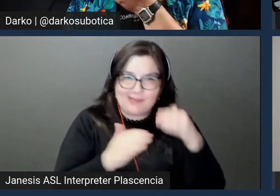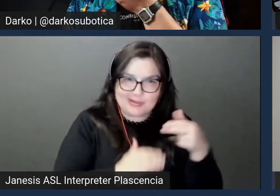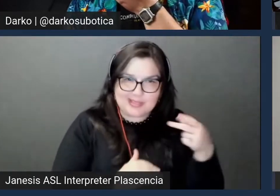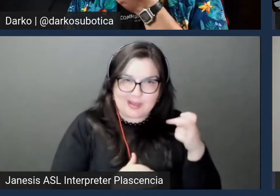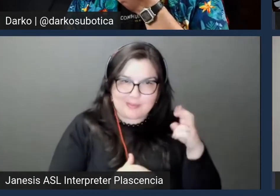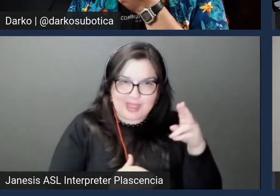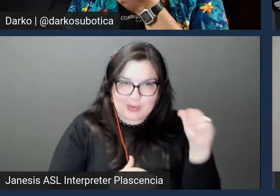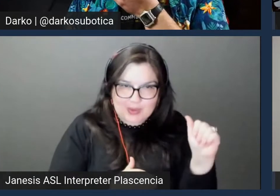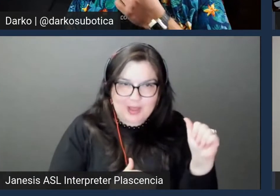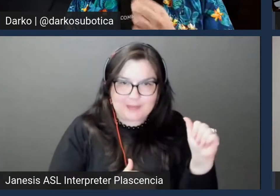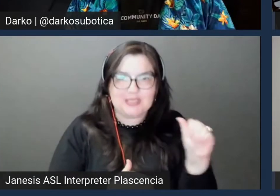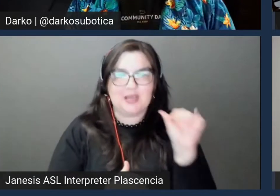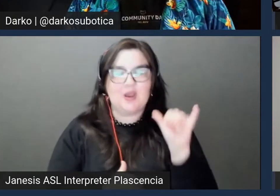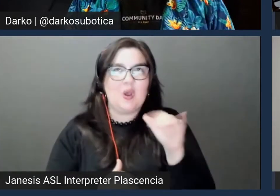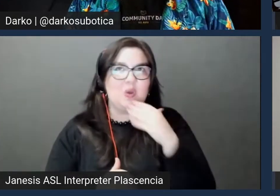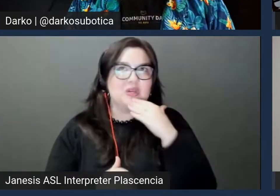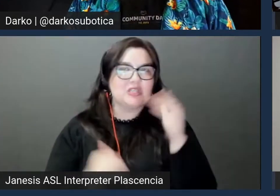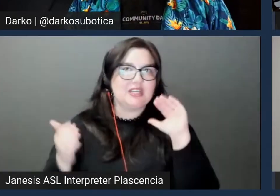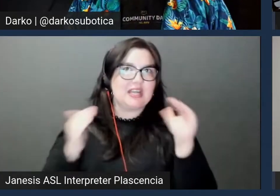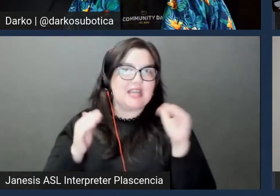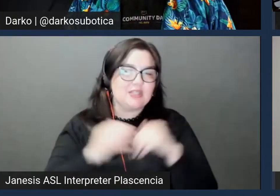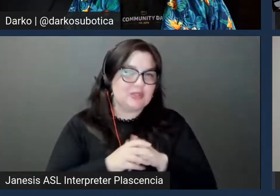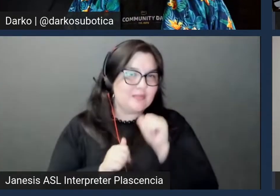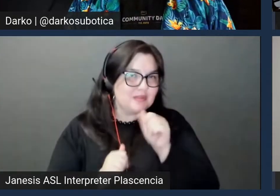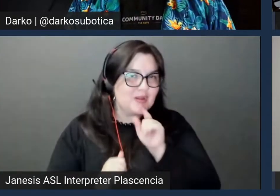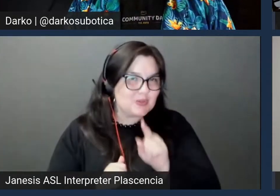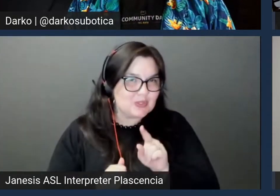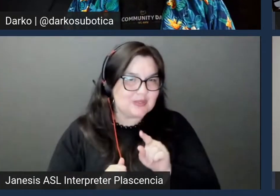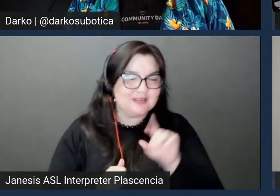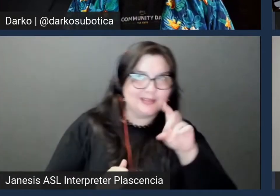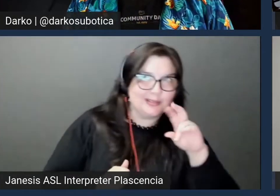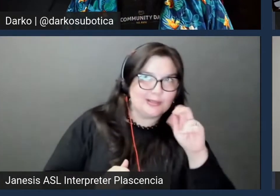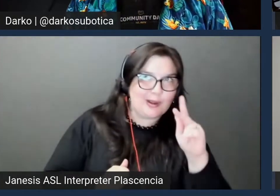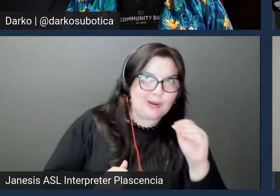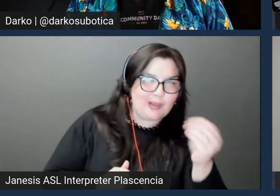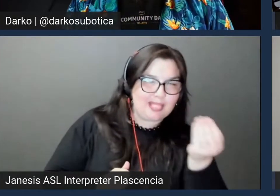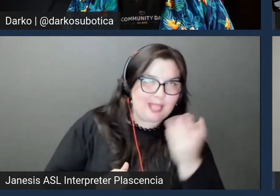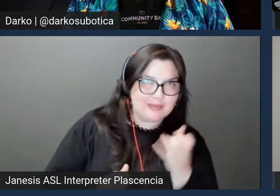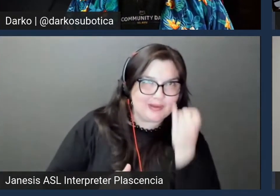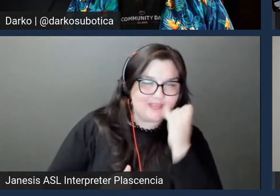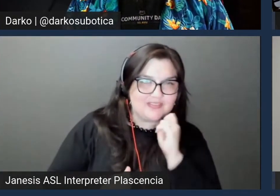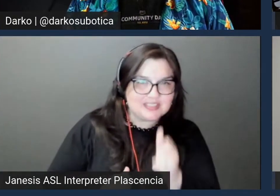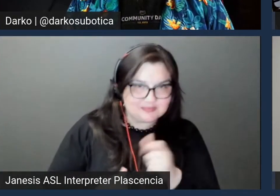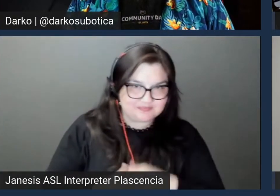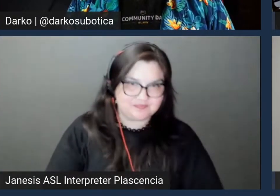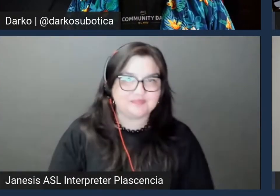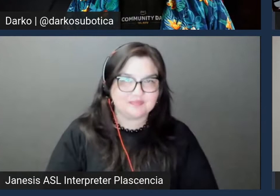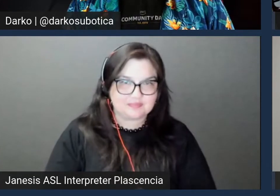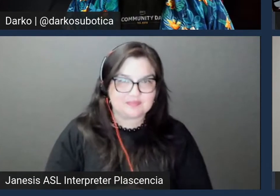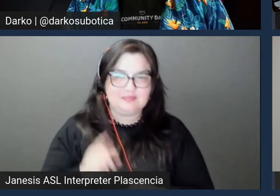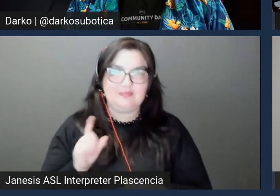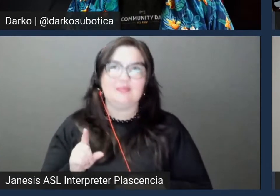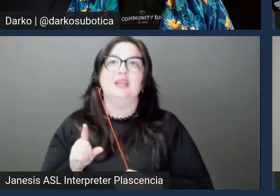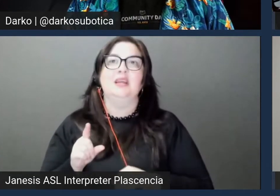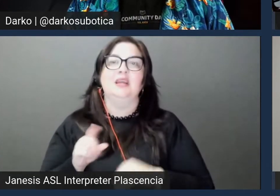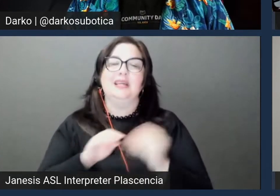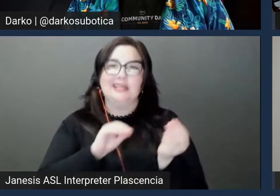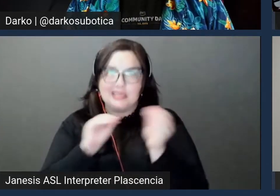a good analogy, tell me, Darko, if it's not. It's like launching an EC2 instance and installing your own database server